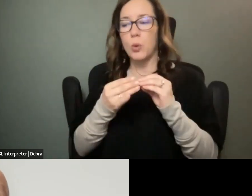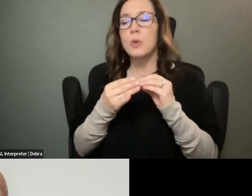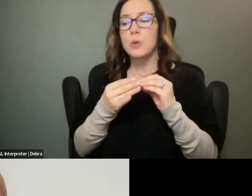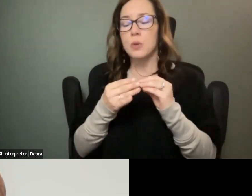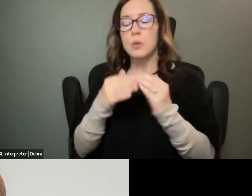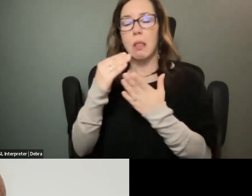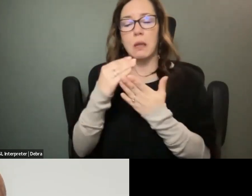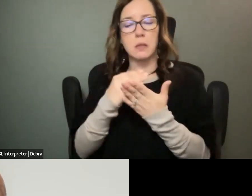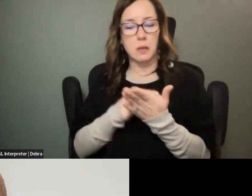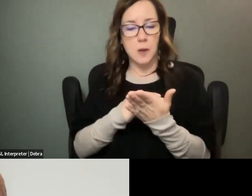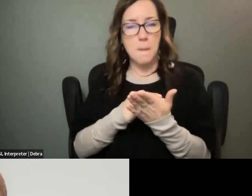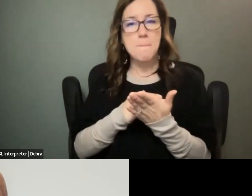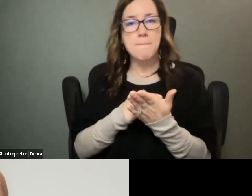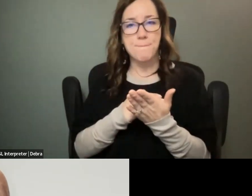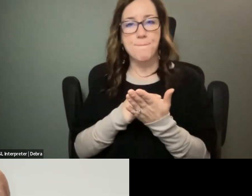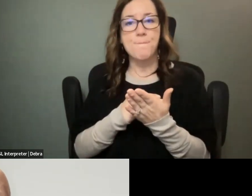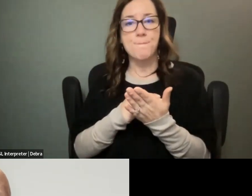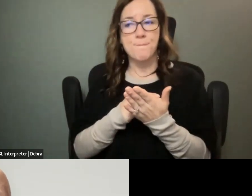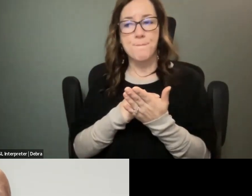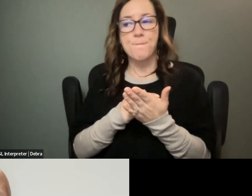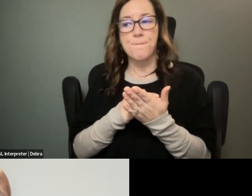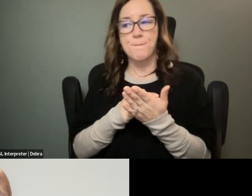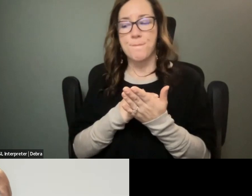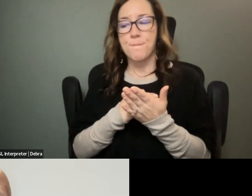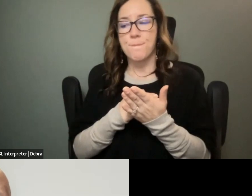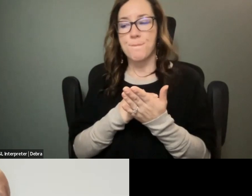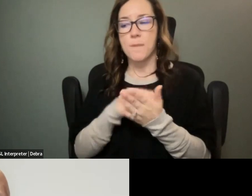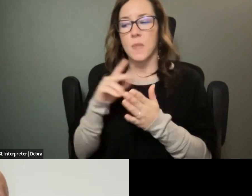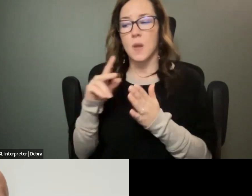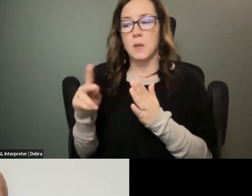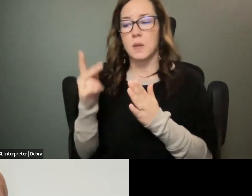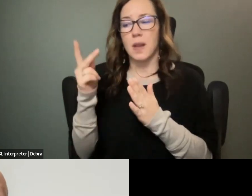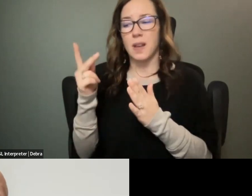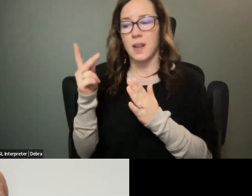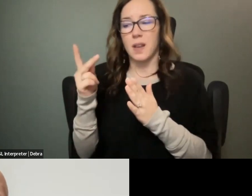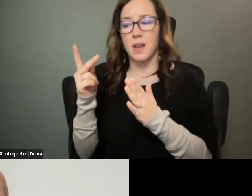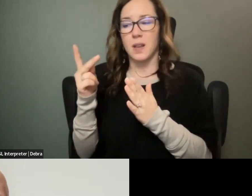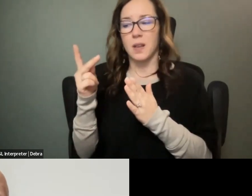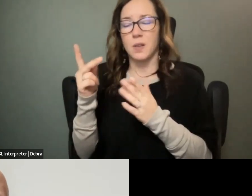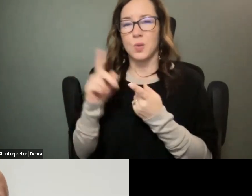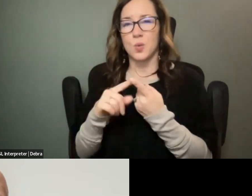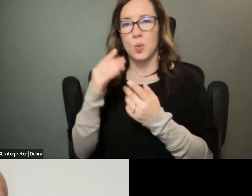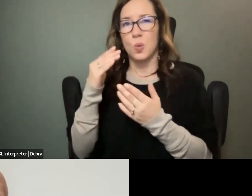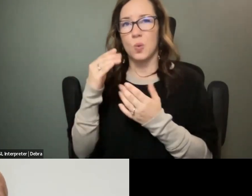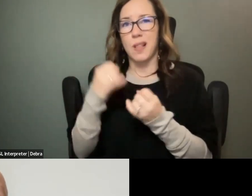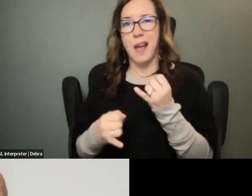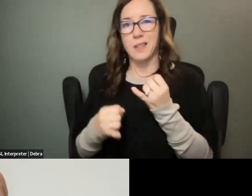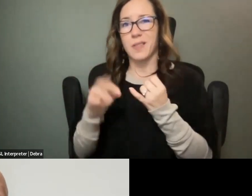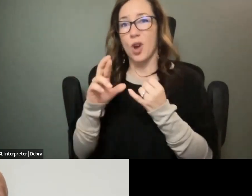uh probably second but last page of the RFA